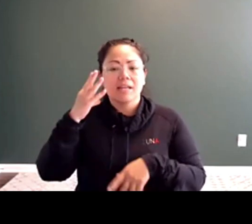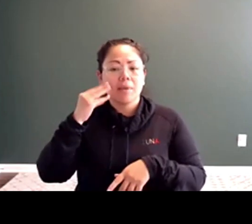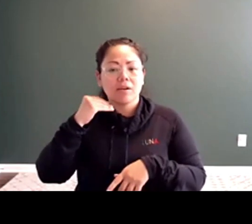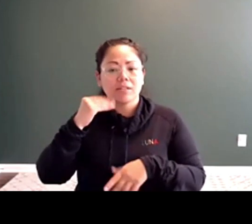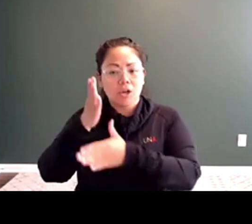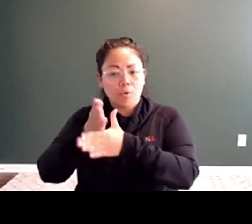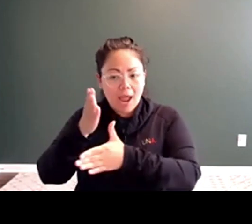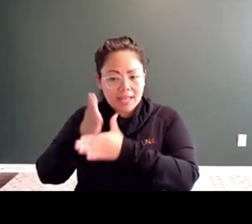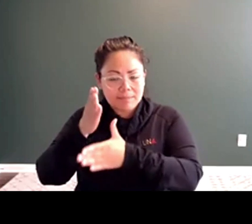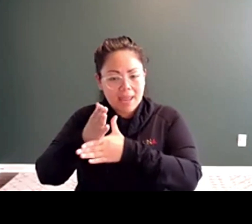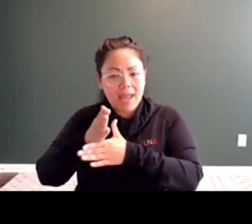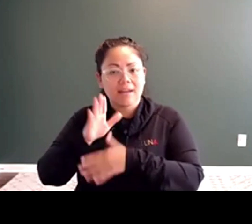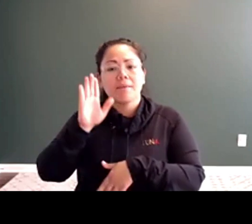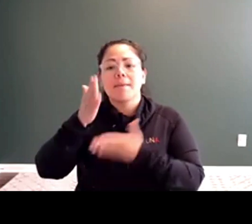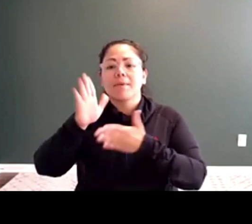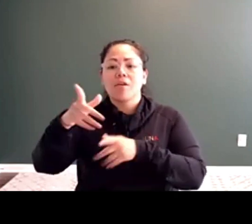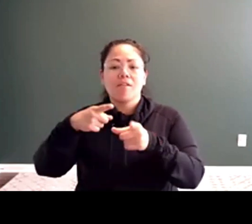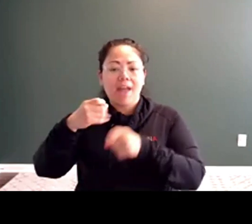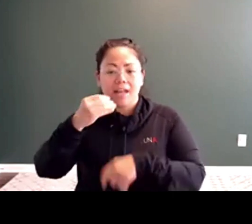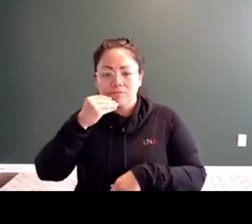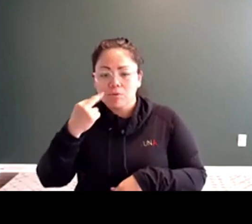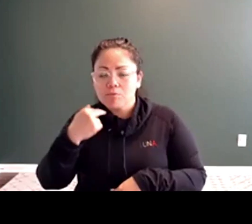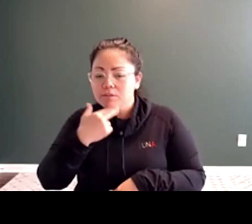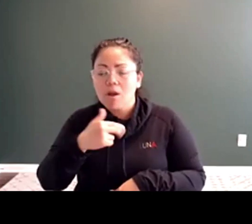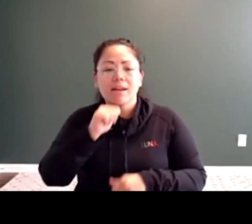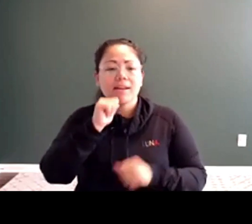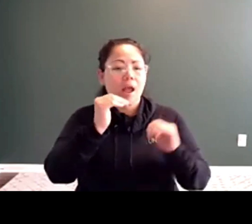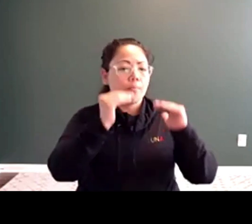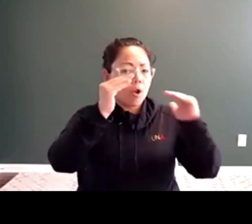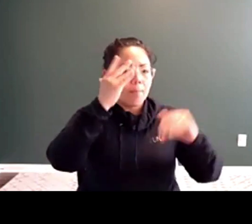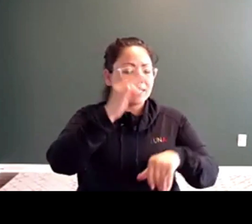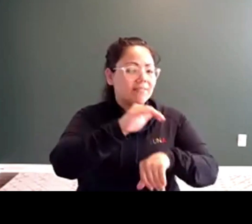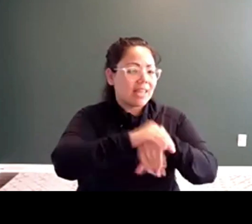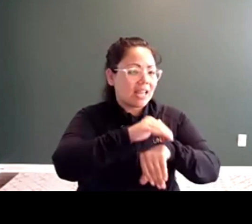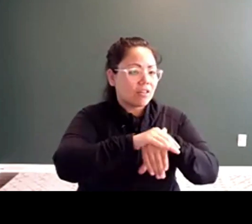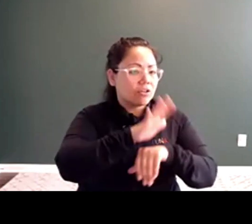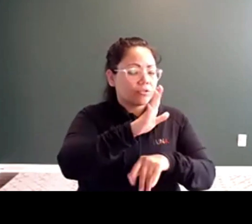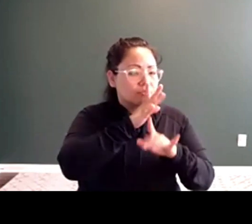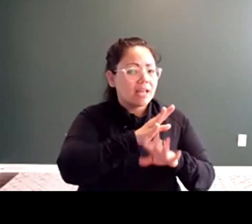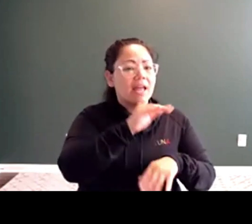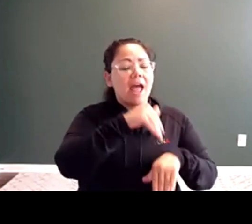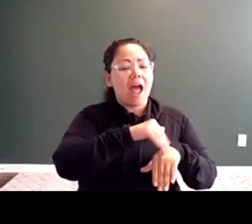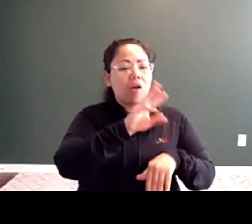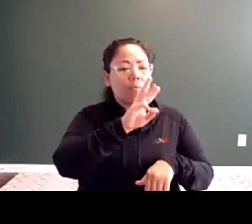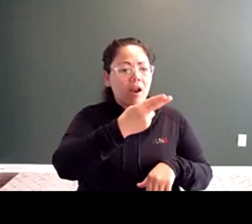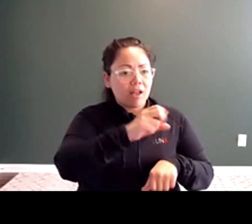at their fast food restaurant, not getting promoted because of English proficiency at their warehouse job, et cetera.